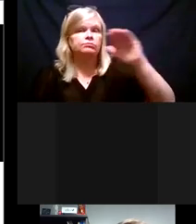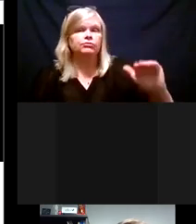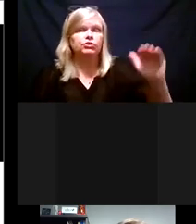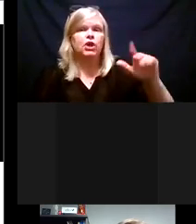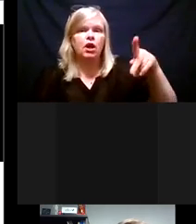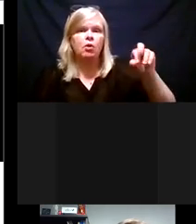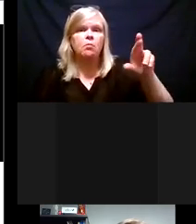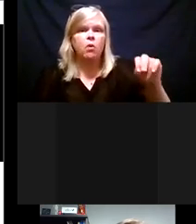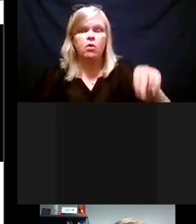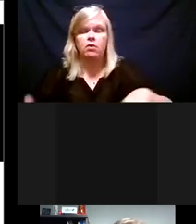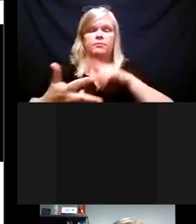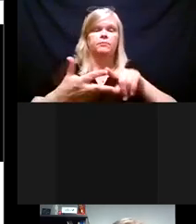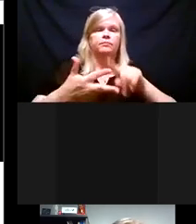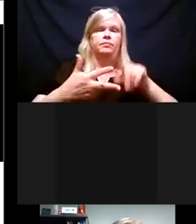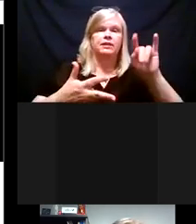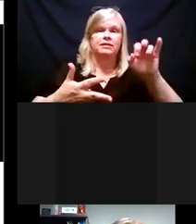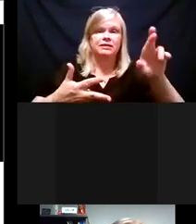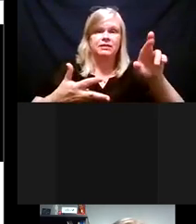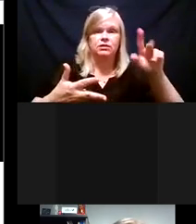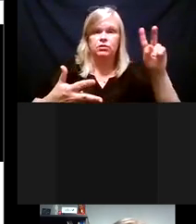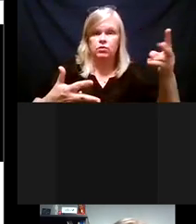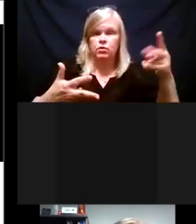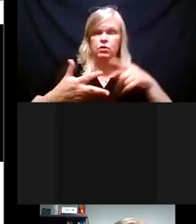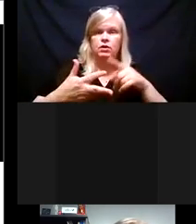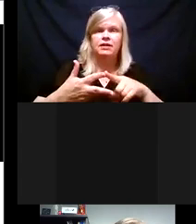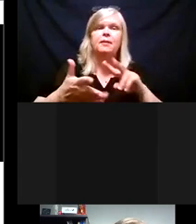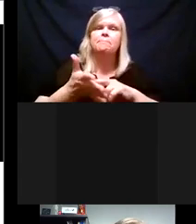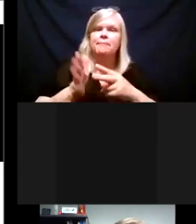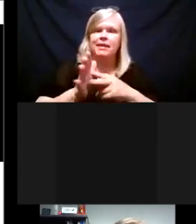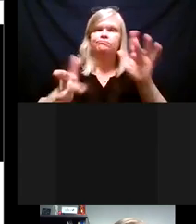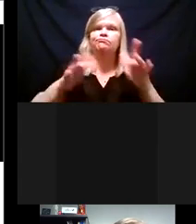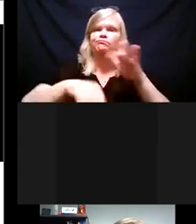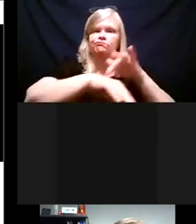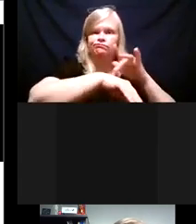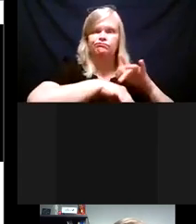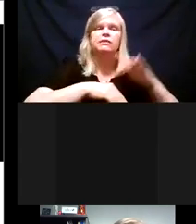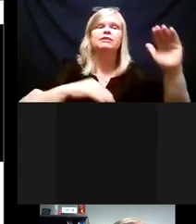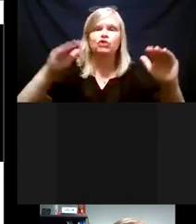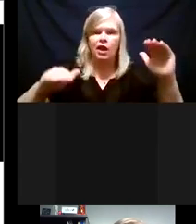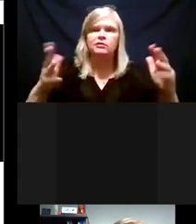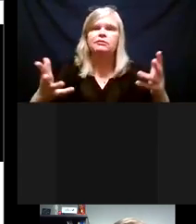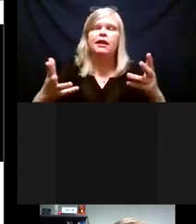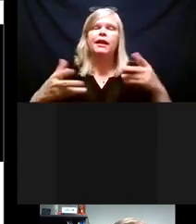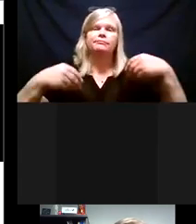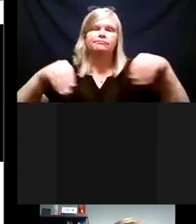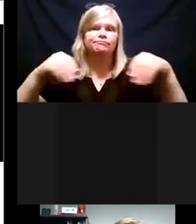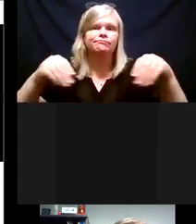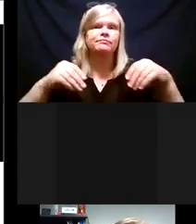TIER II IS LASCIVIOUS ACTS WITH A CHILD.